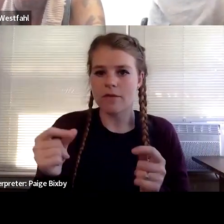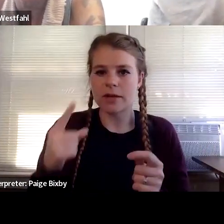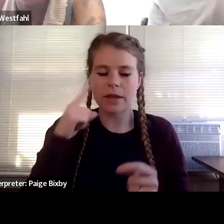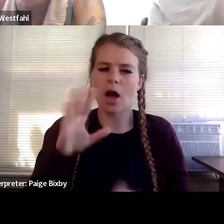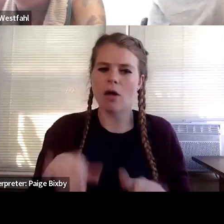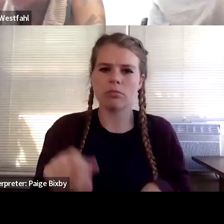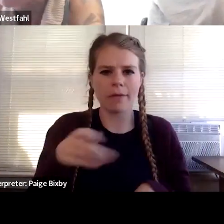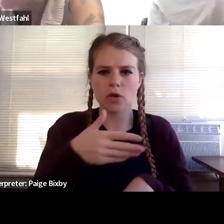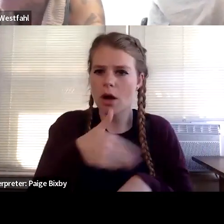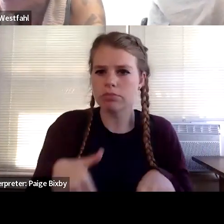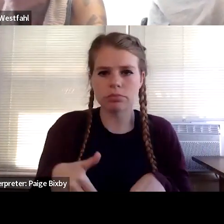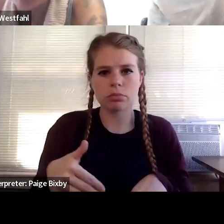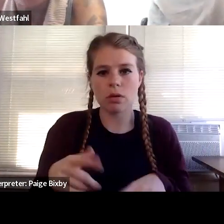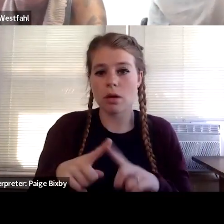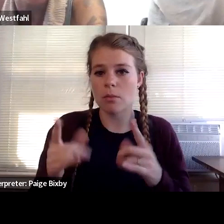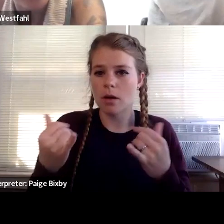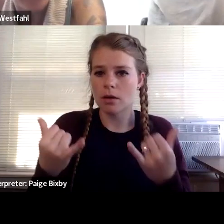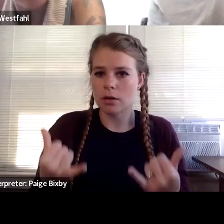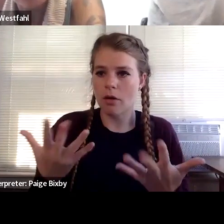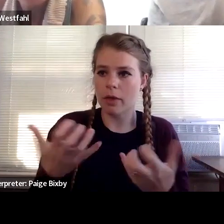and then this time they just wanted to save my arm so bad.